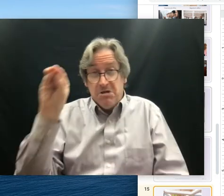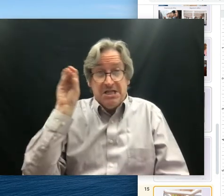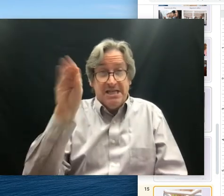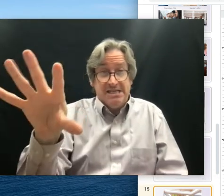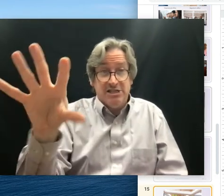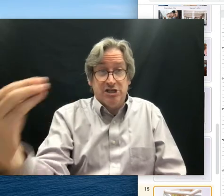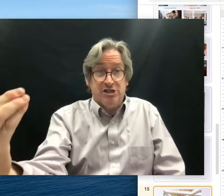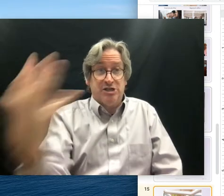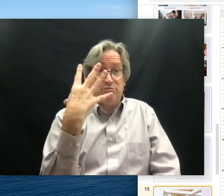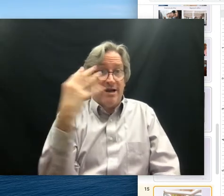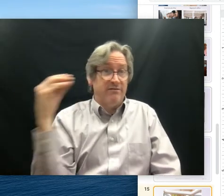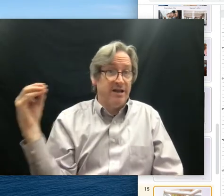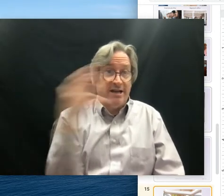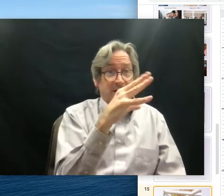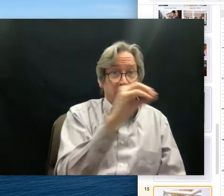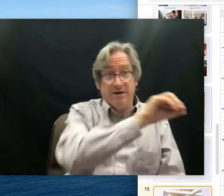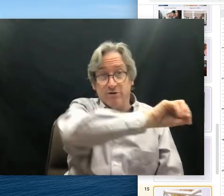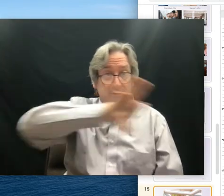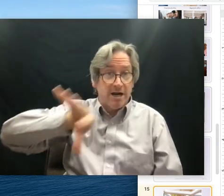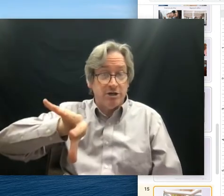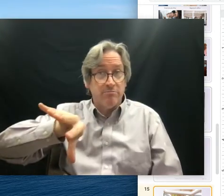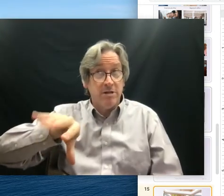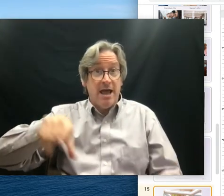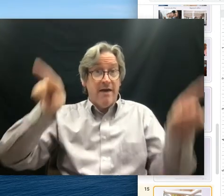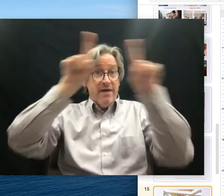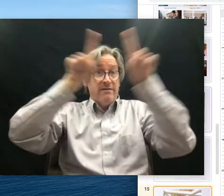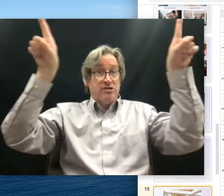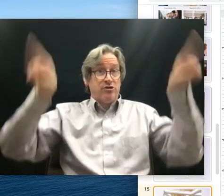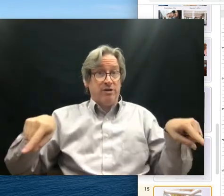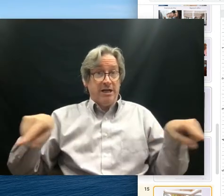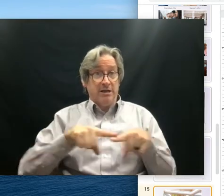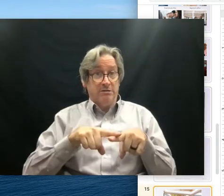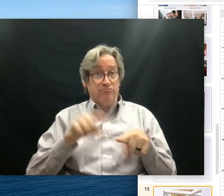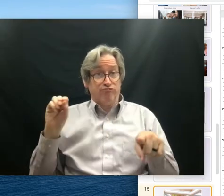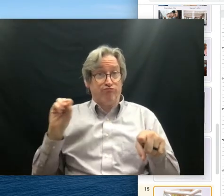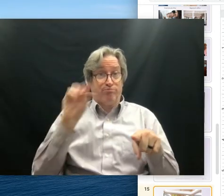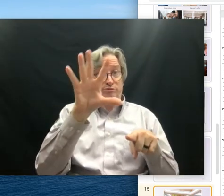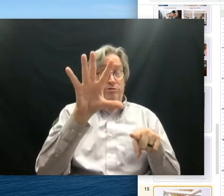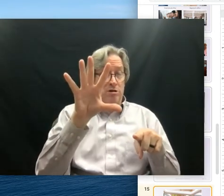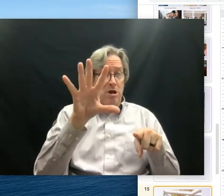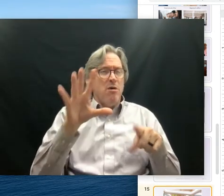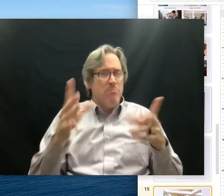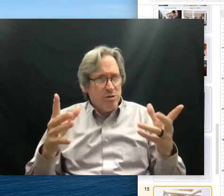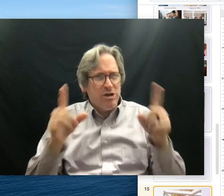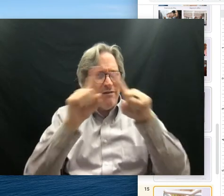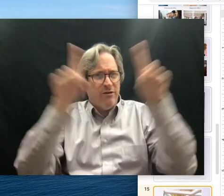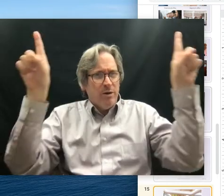if this is just the spray of light in whichever direction and then the screen most often we would